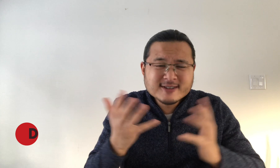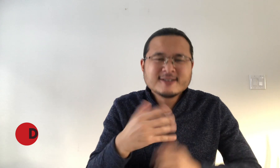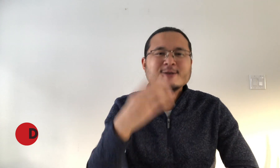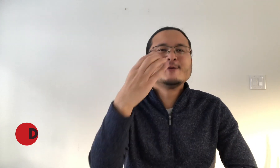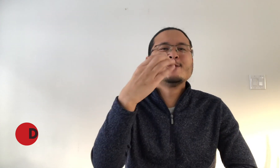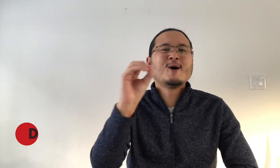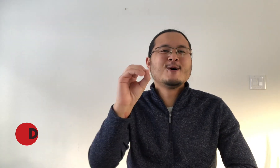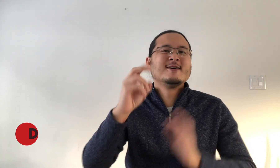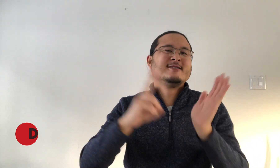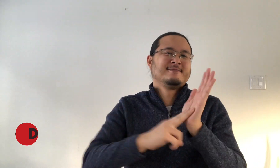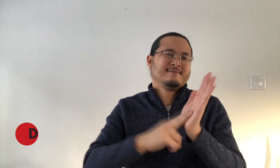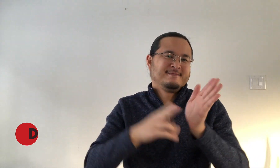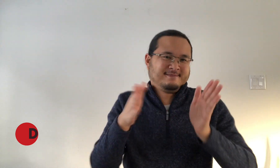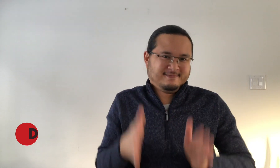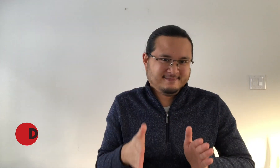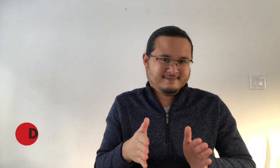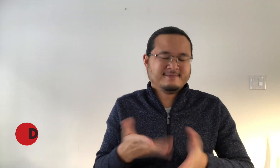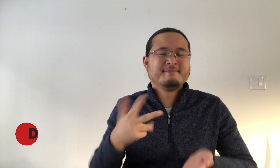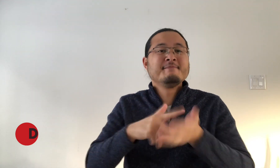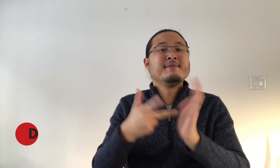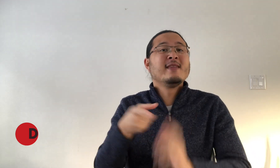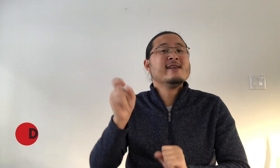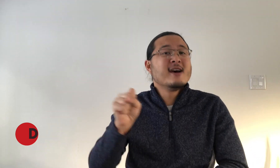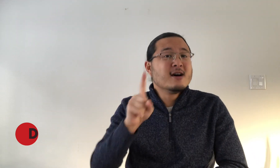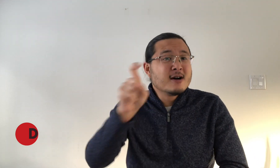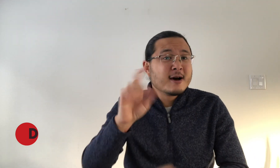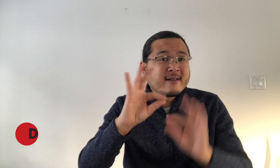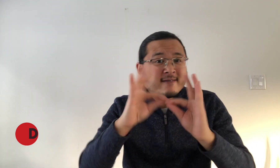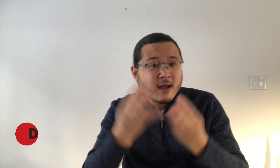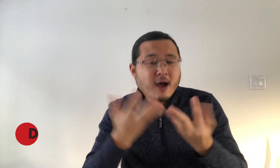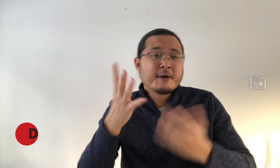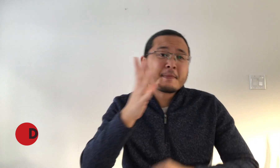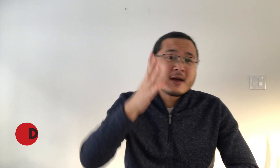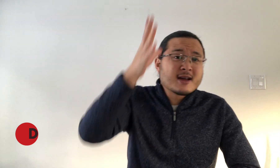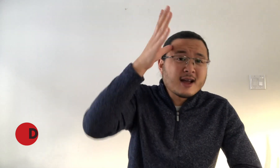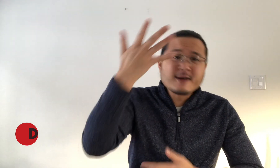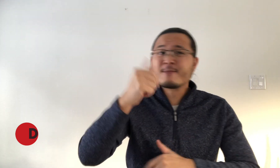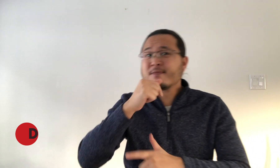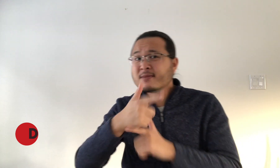People can ask their family including parents, brothers and sisters,